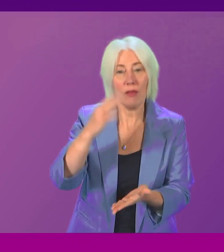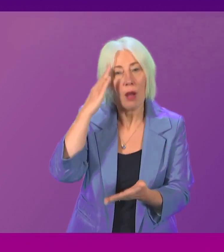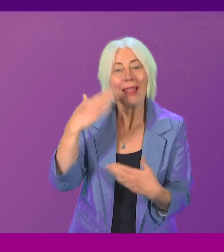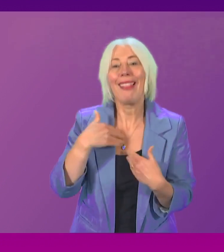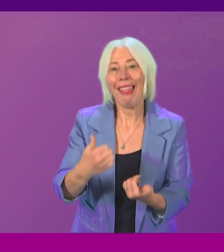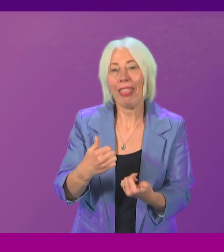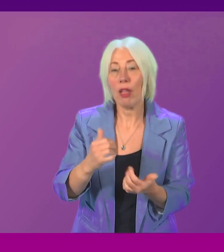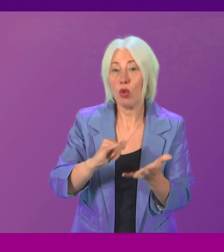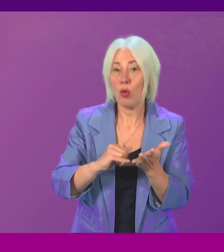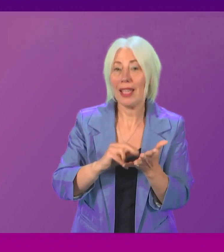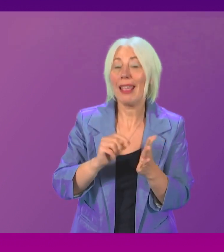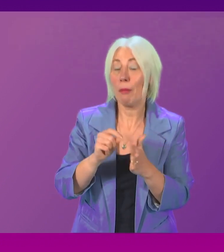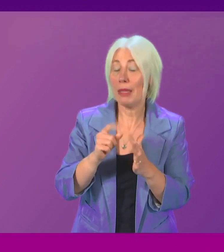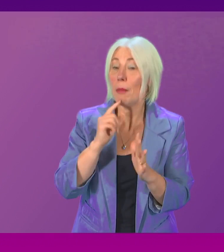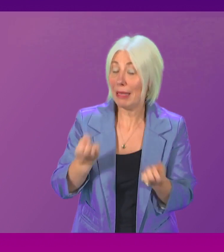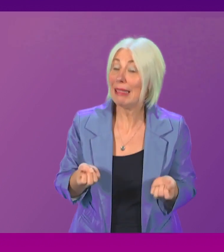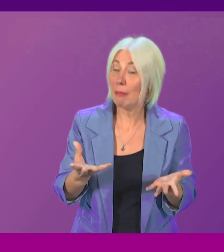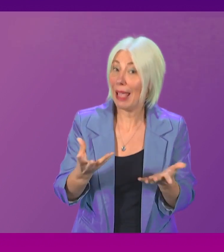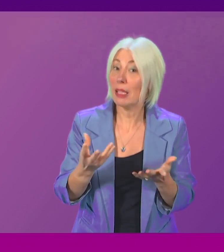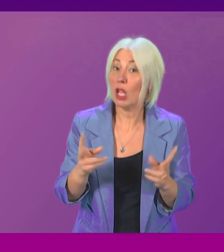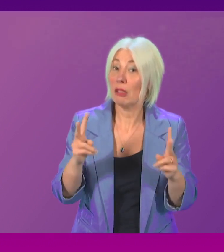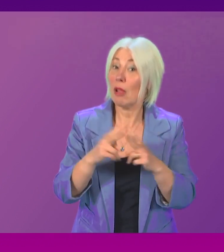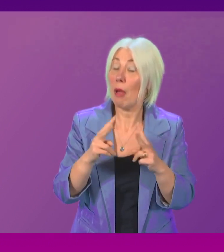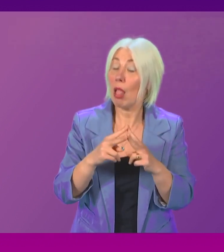Under the SNP, mental health spending has doubled in cash terms.